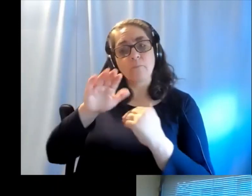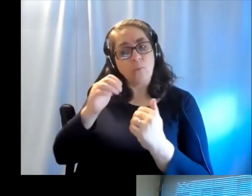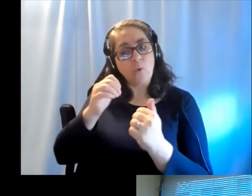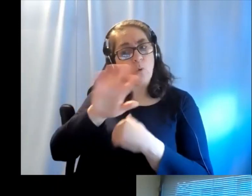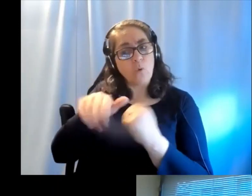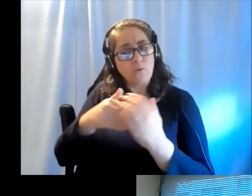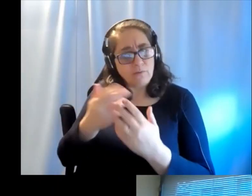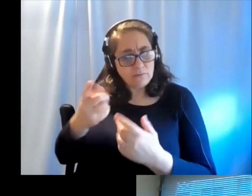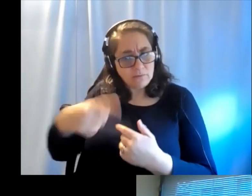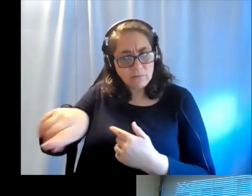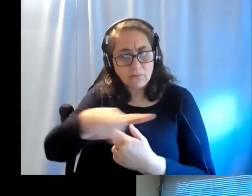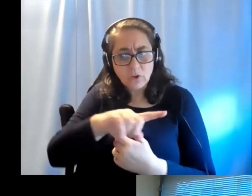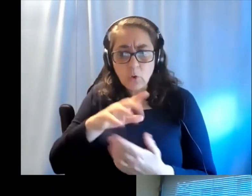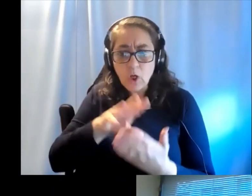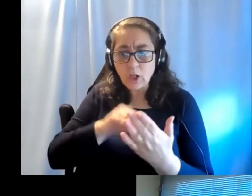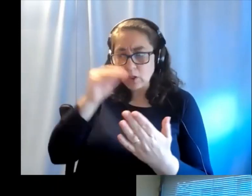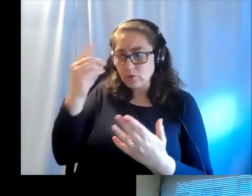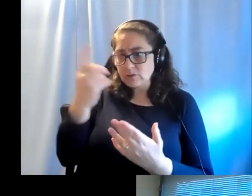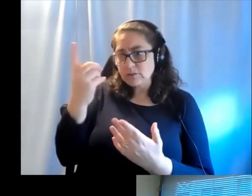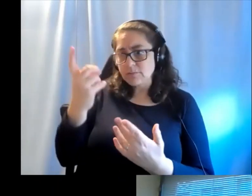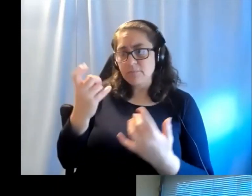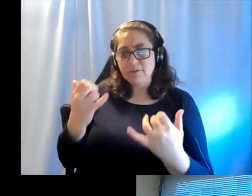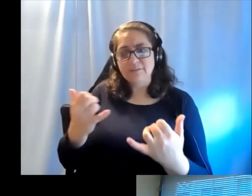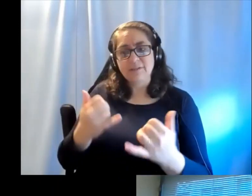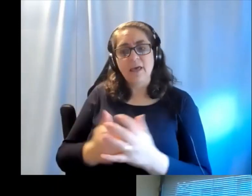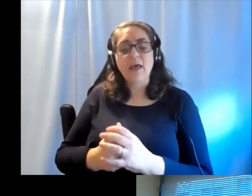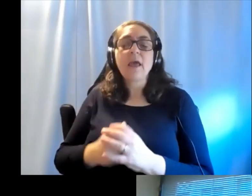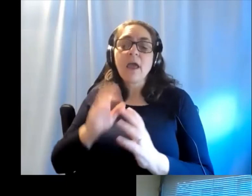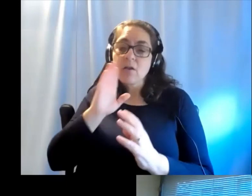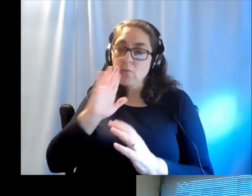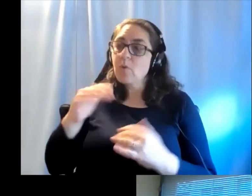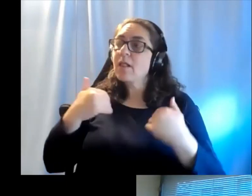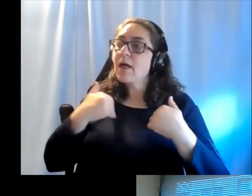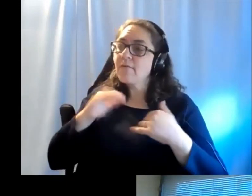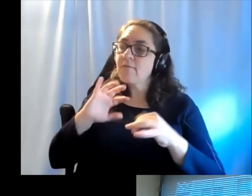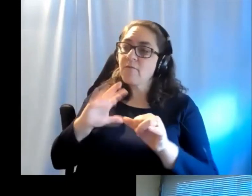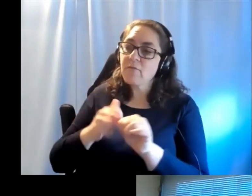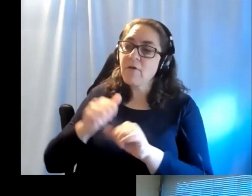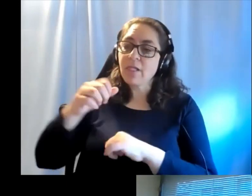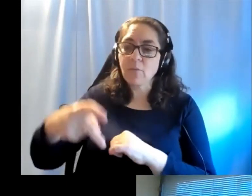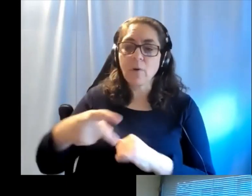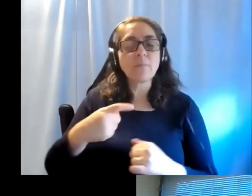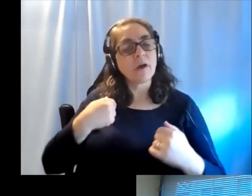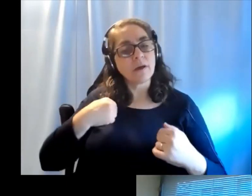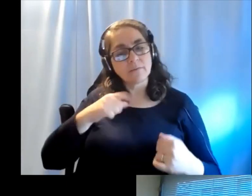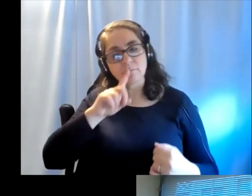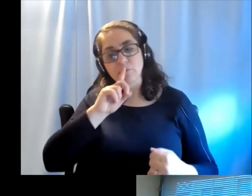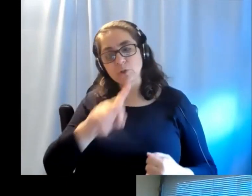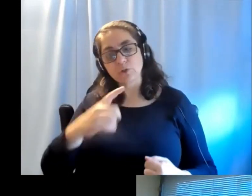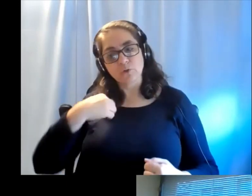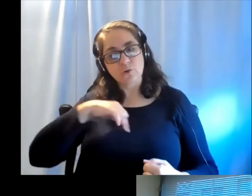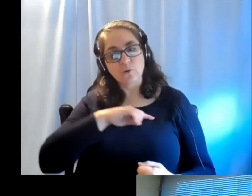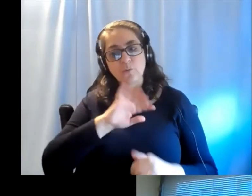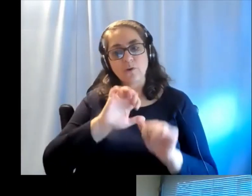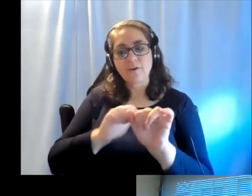And we will do follow up and make sure that we stay away from those hazardous noises.